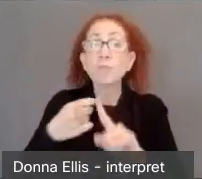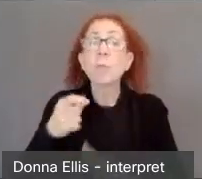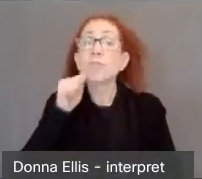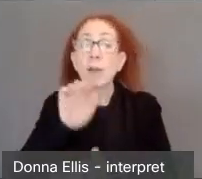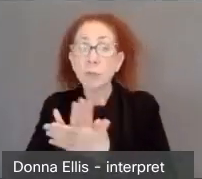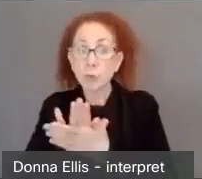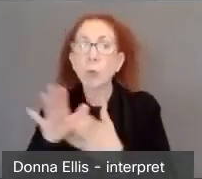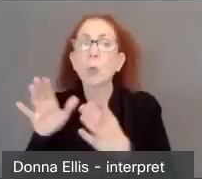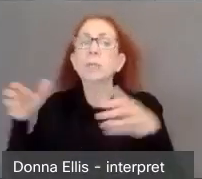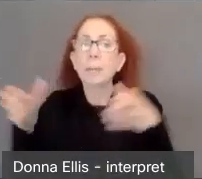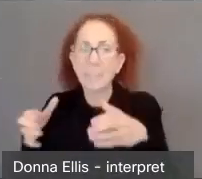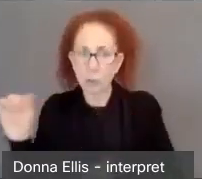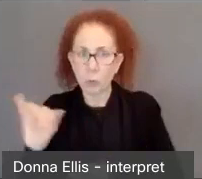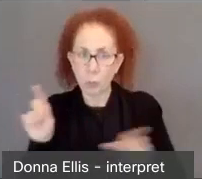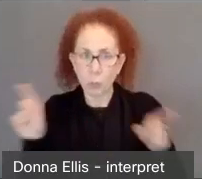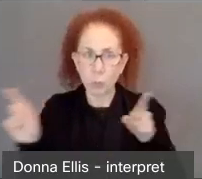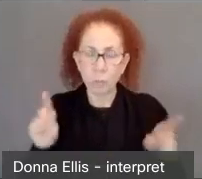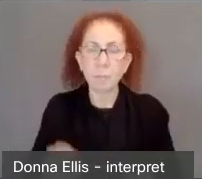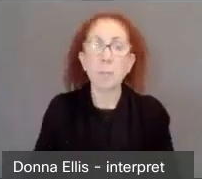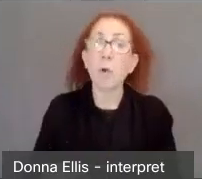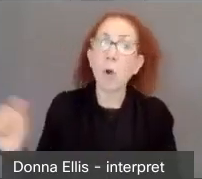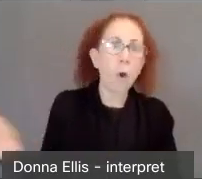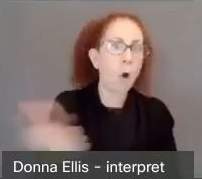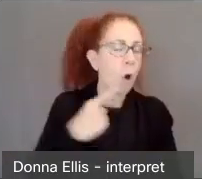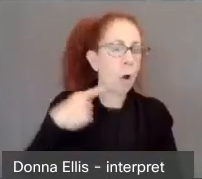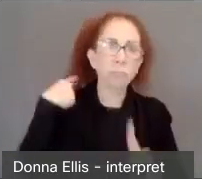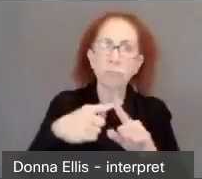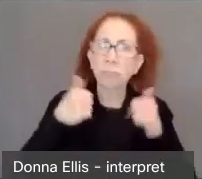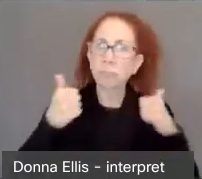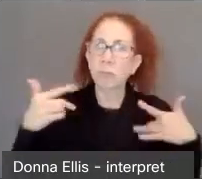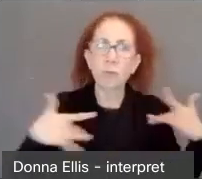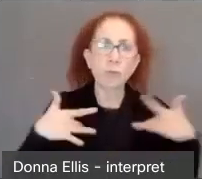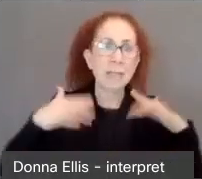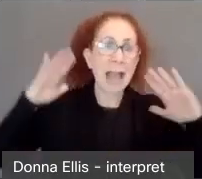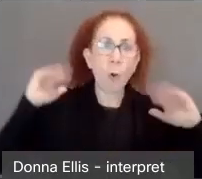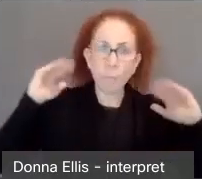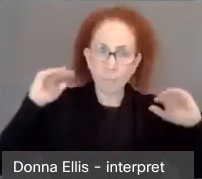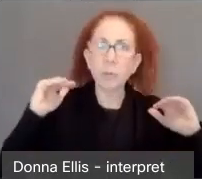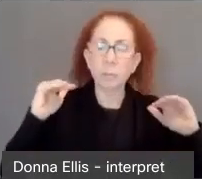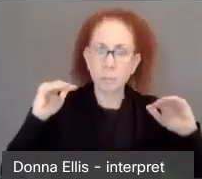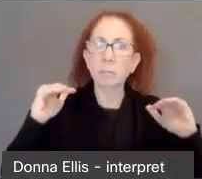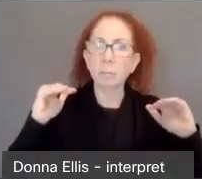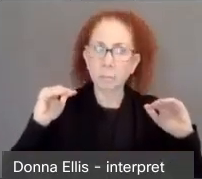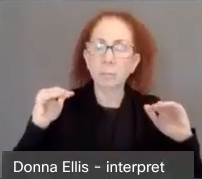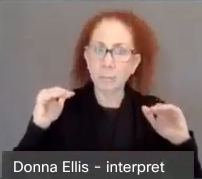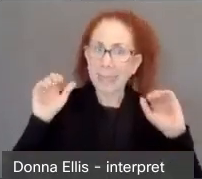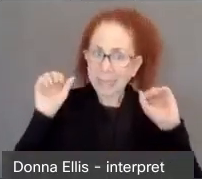and they were all enthusiastic and very hopeful that they would be able to, or that